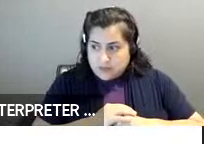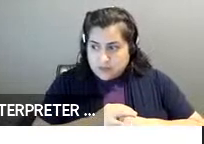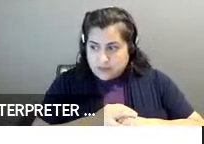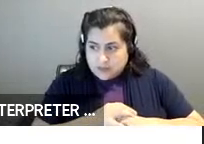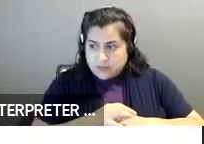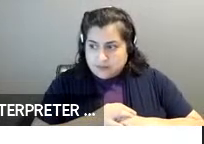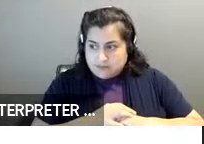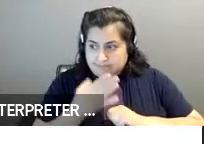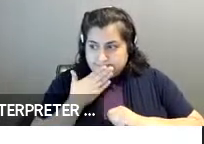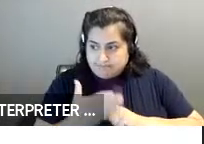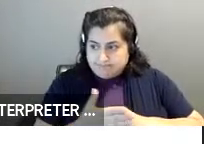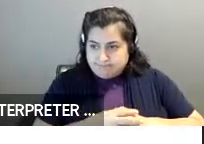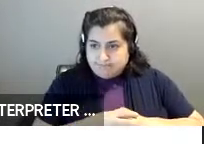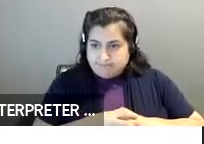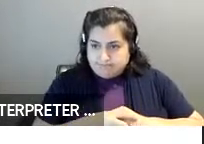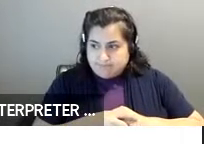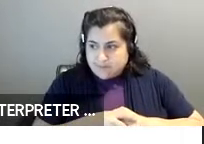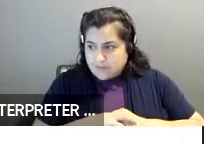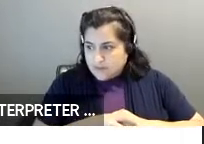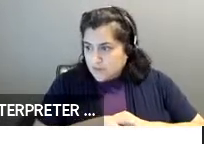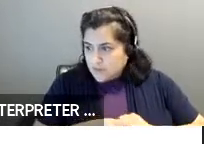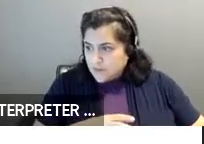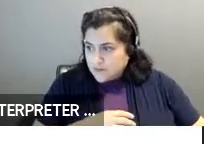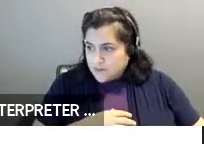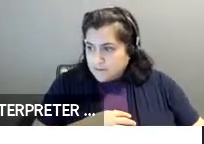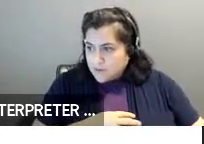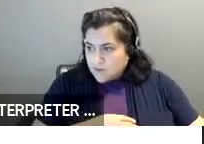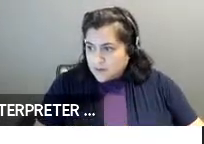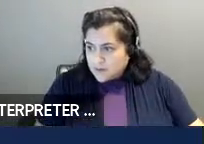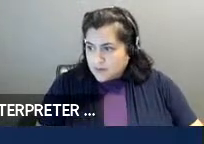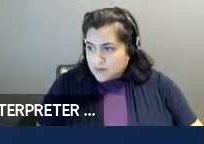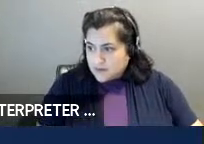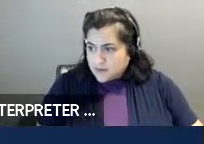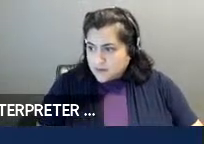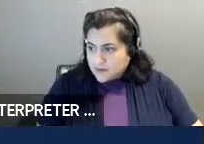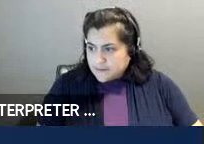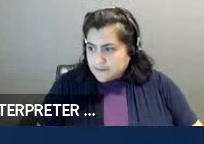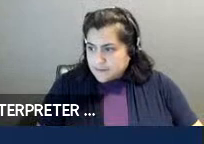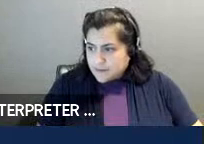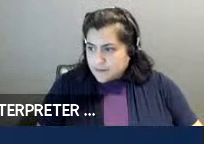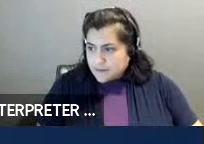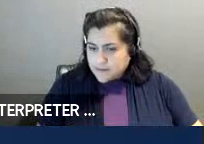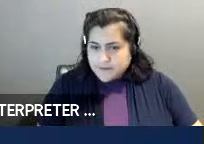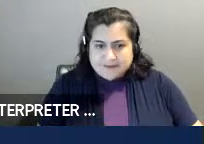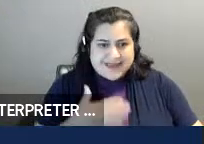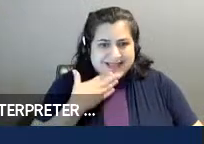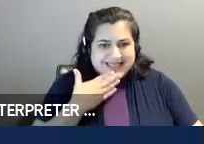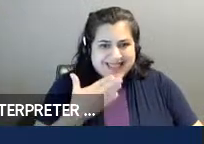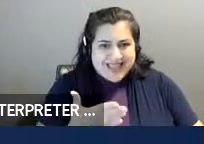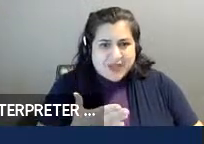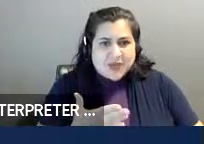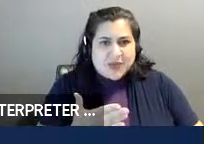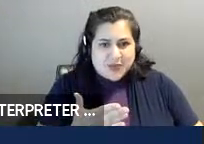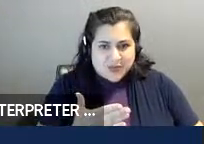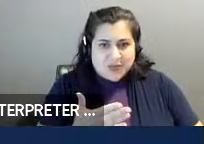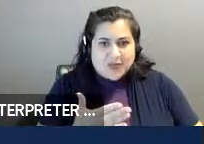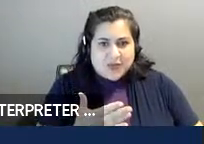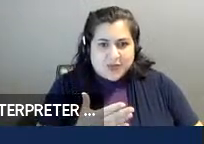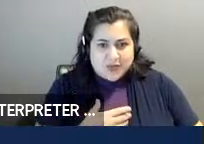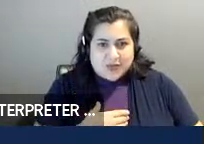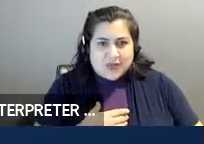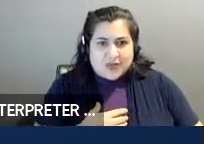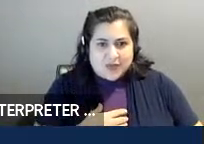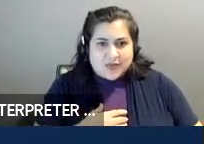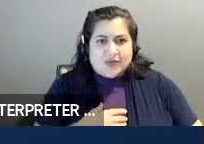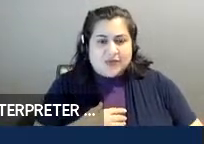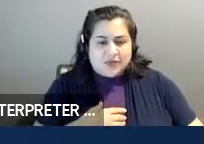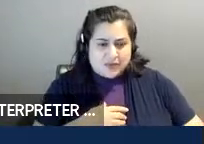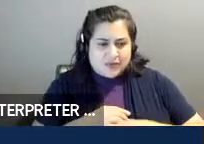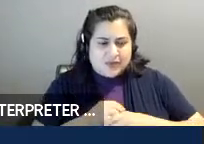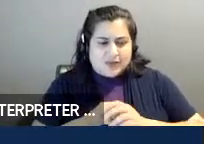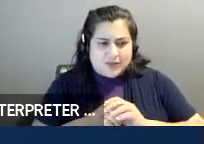Bobby Stinnette: And thank you, Dr. D'Souza, for your presentation today.